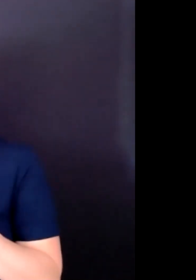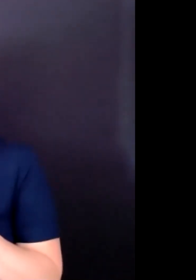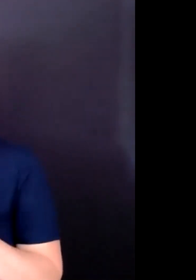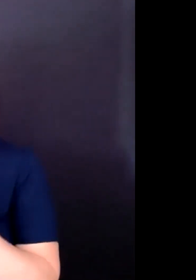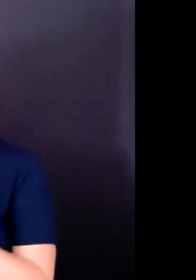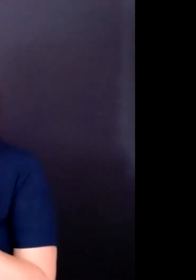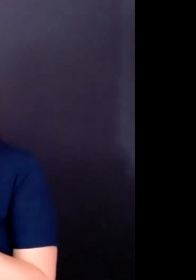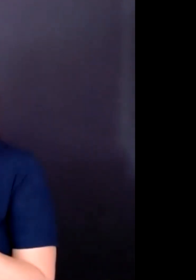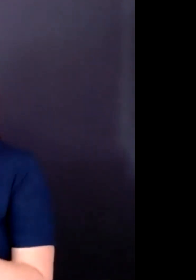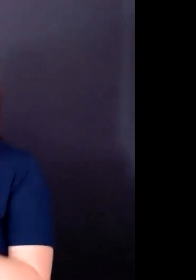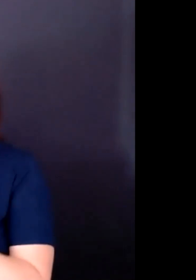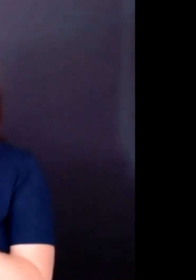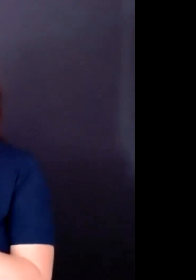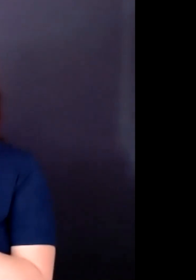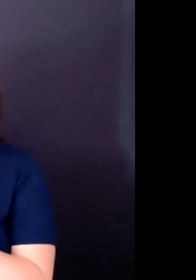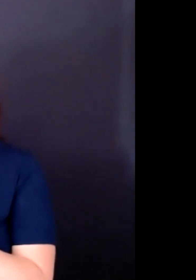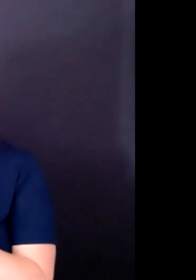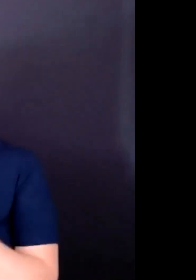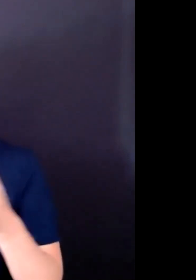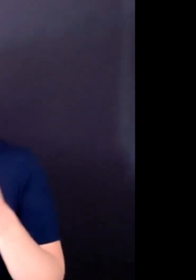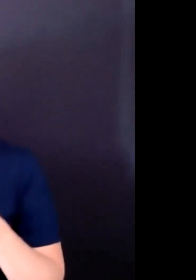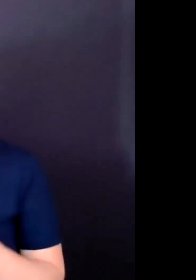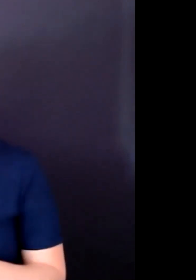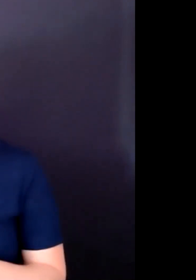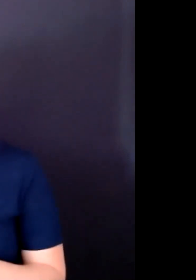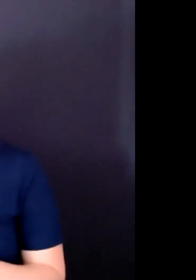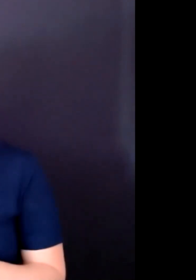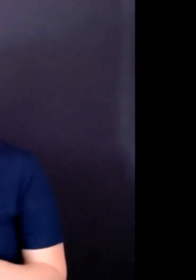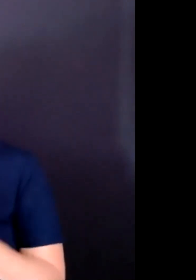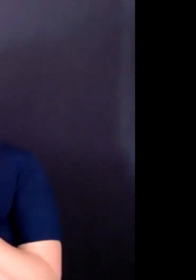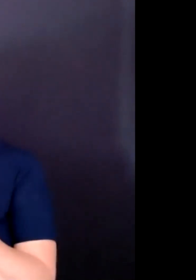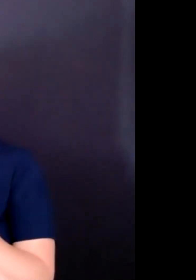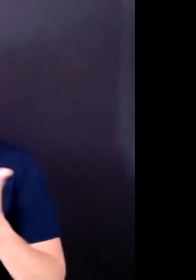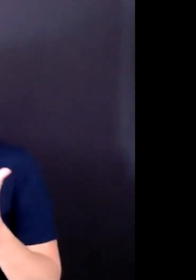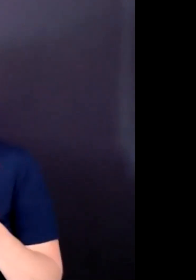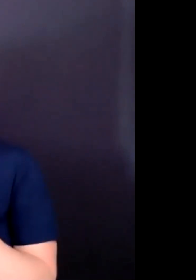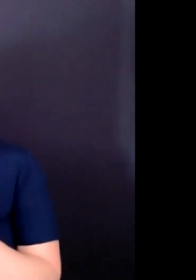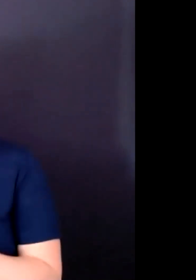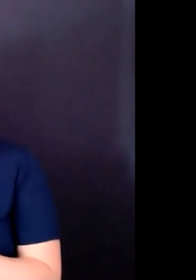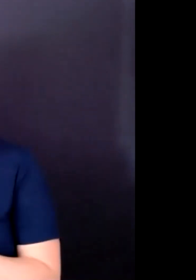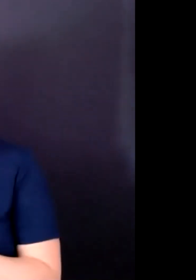the team within Massachusetts Office on Disability employees helped a lot with this presentation, and it was really great.